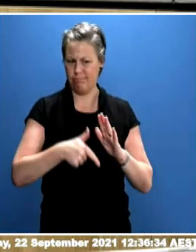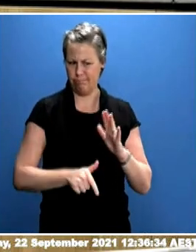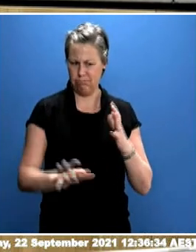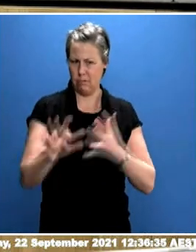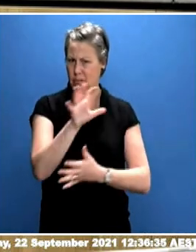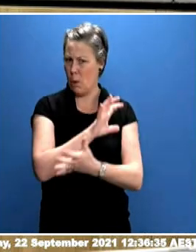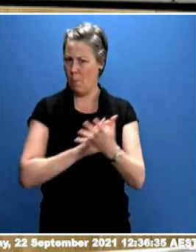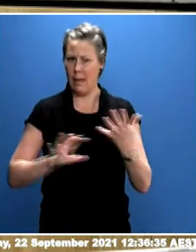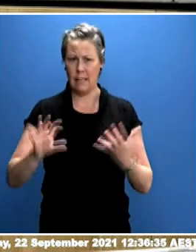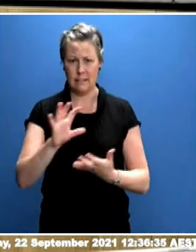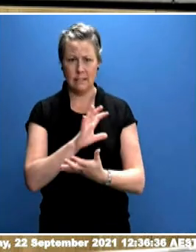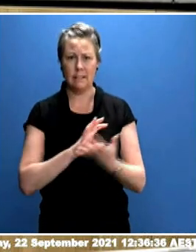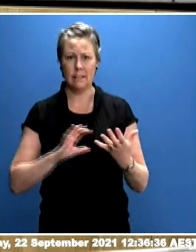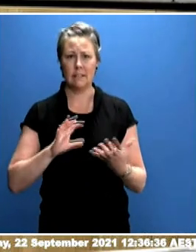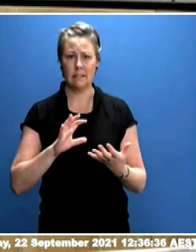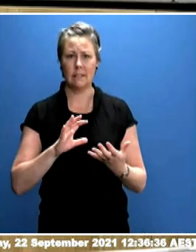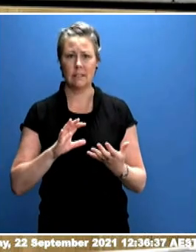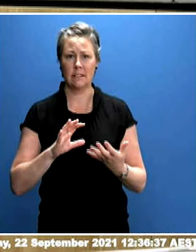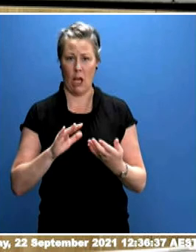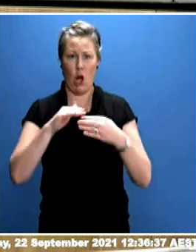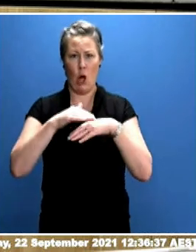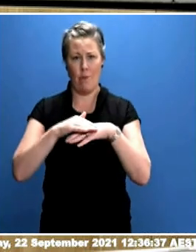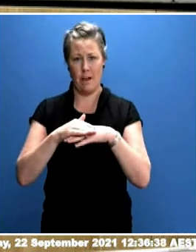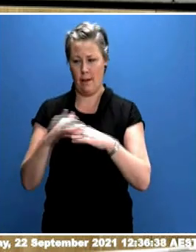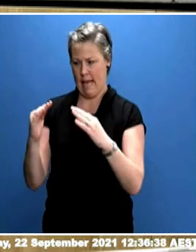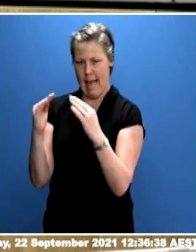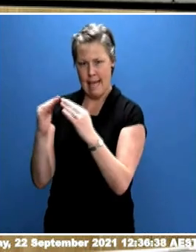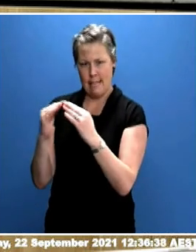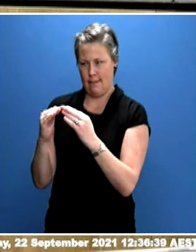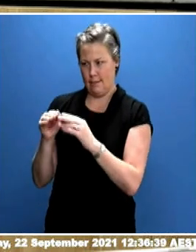we've looked at this one particular area of Secure Care and our interest in